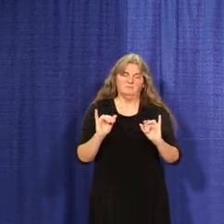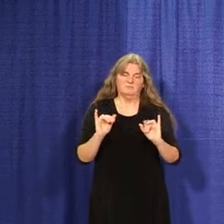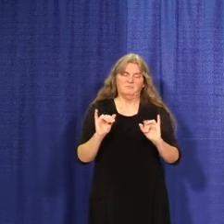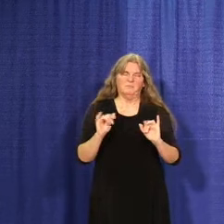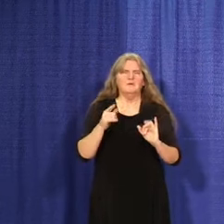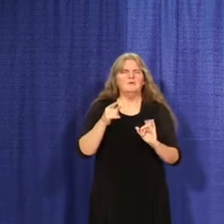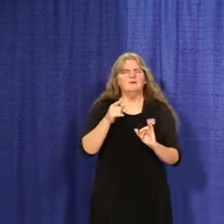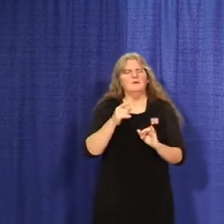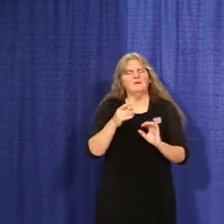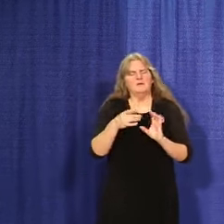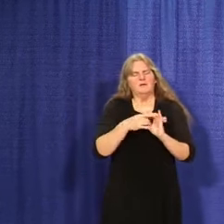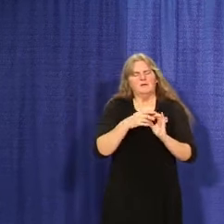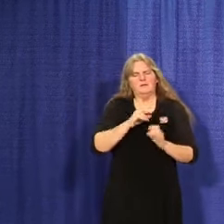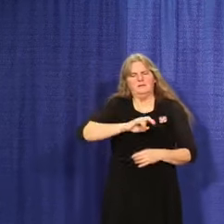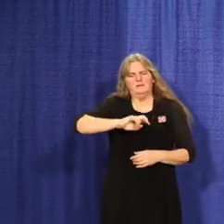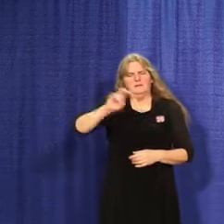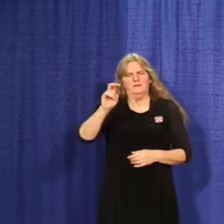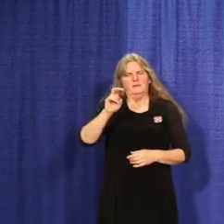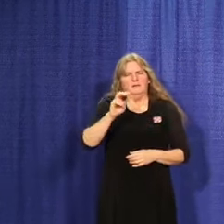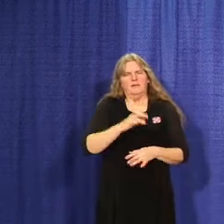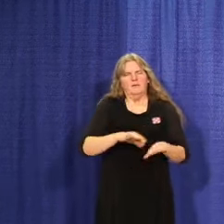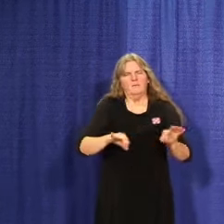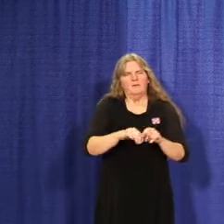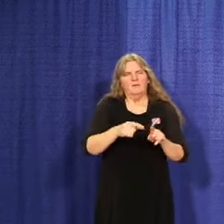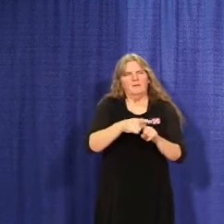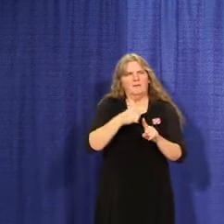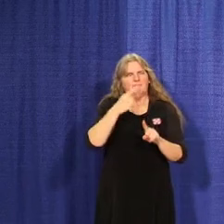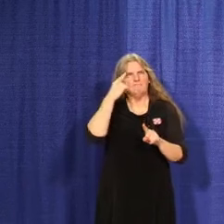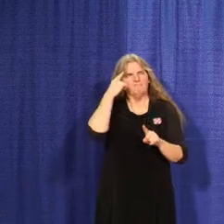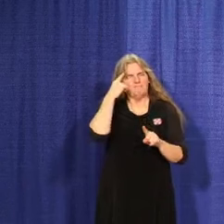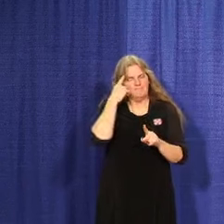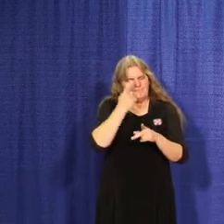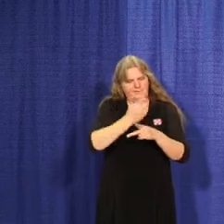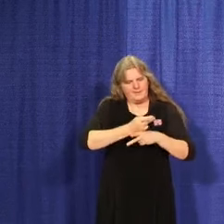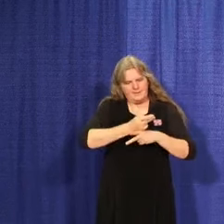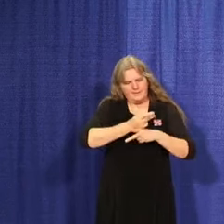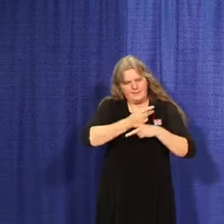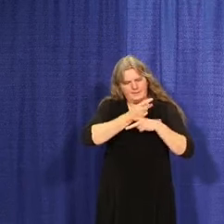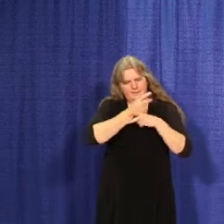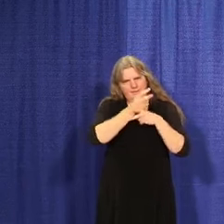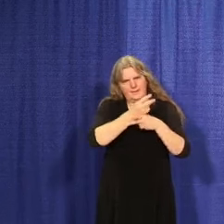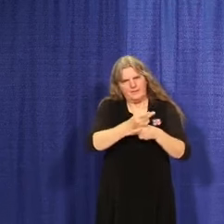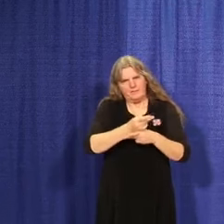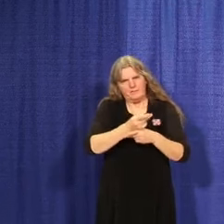think about carefully. And you know, you have to plan